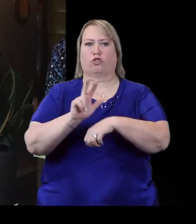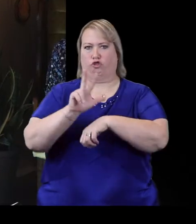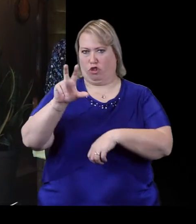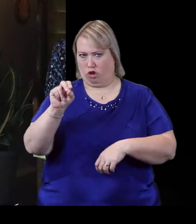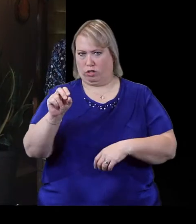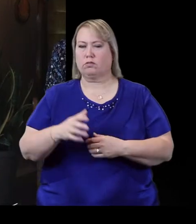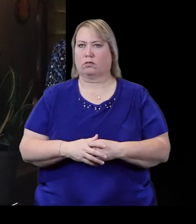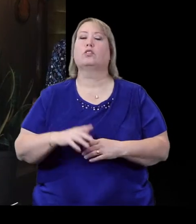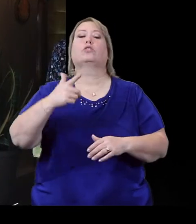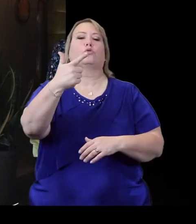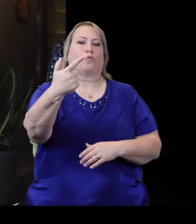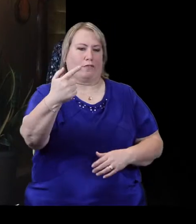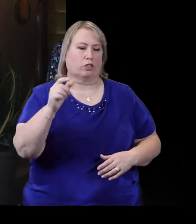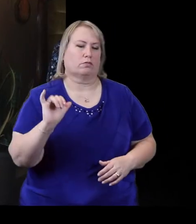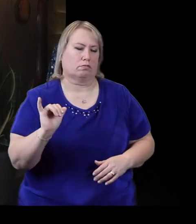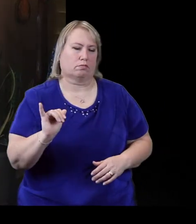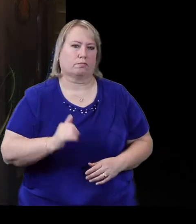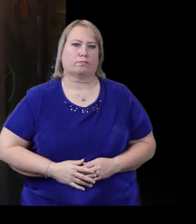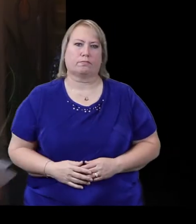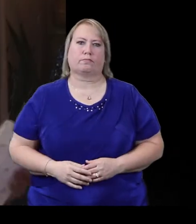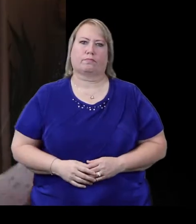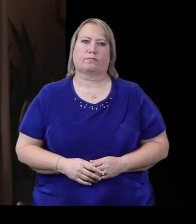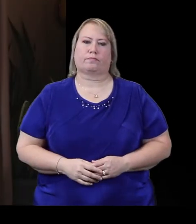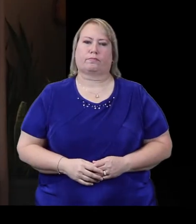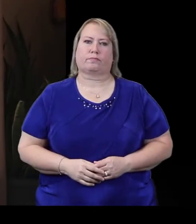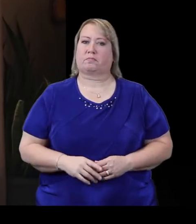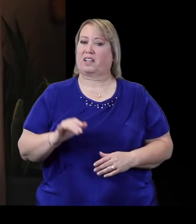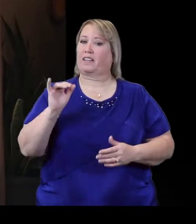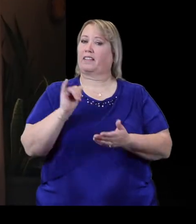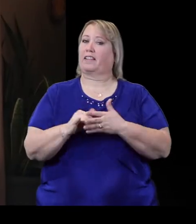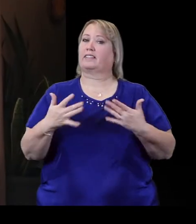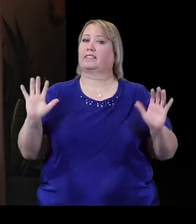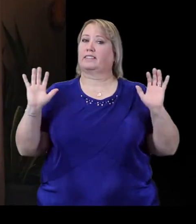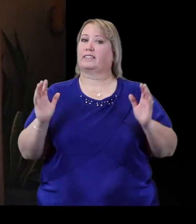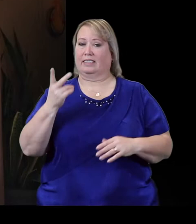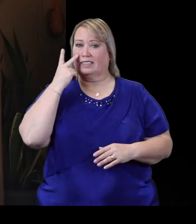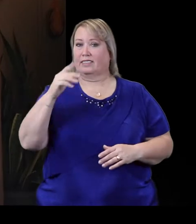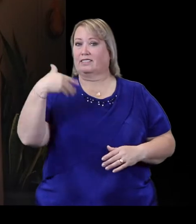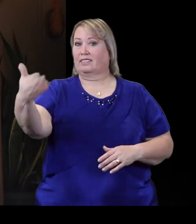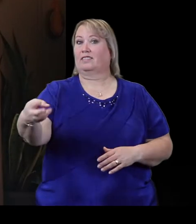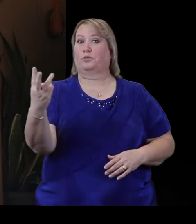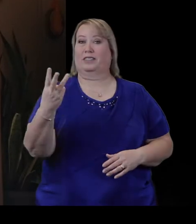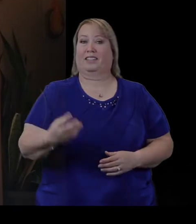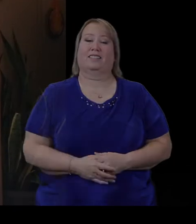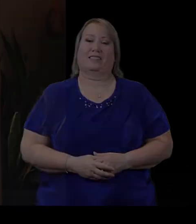Yeah, 21st Actually That's it for this. I'll see y'all next week.